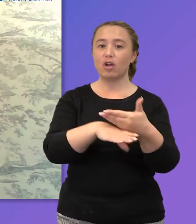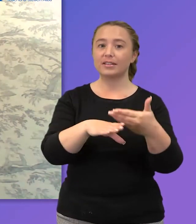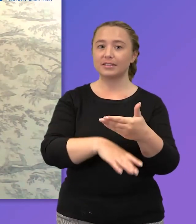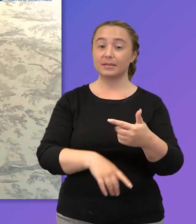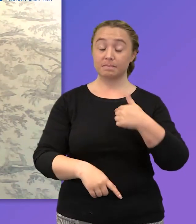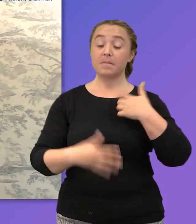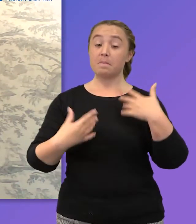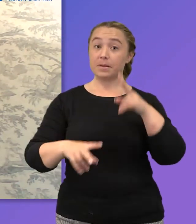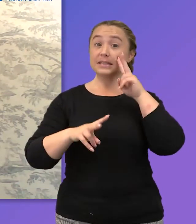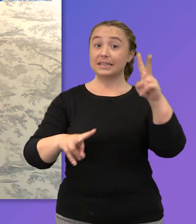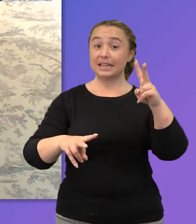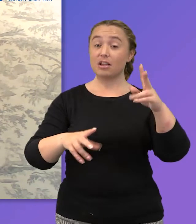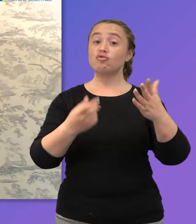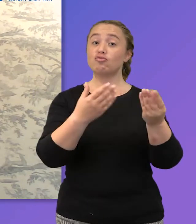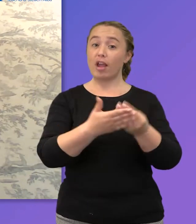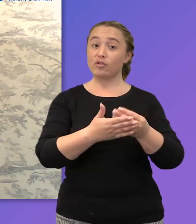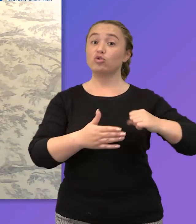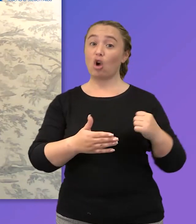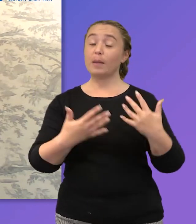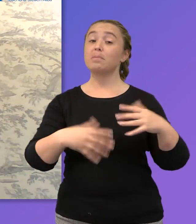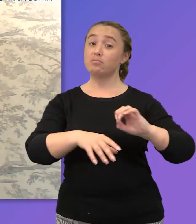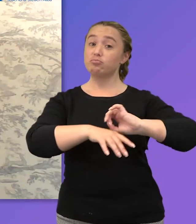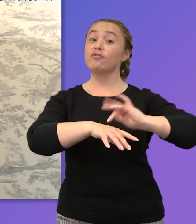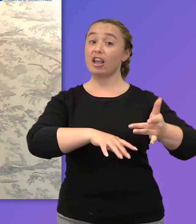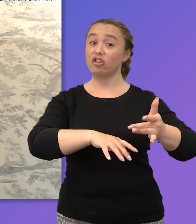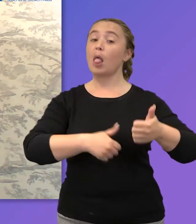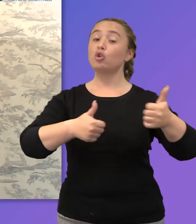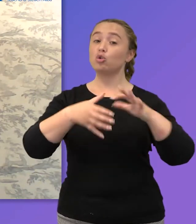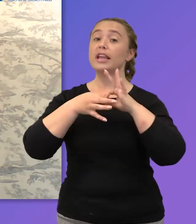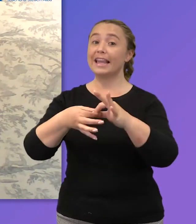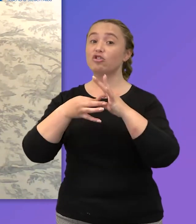I've seen first hand the professionalism of Revenue Scotland and how it engaged with taxpayers